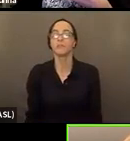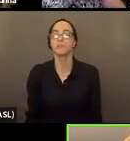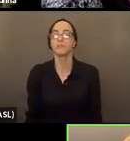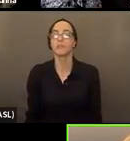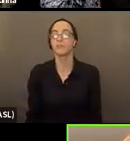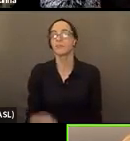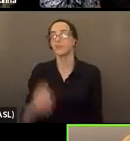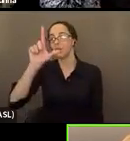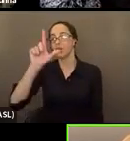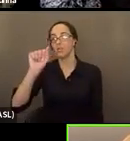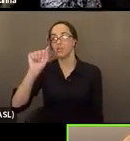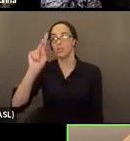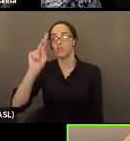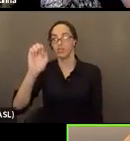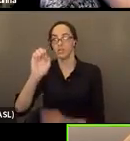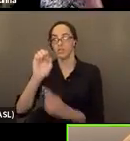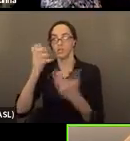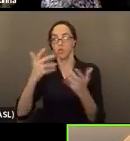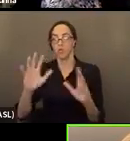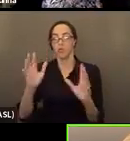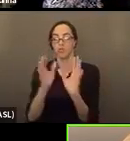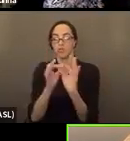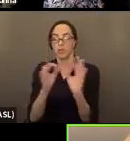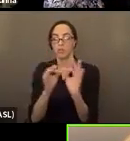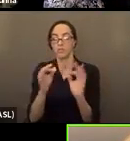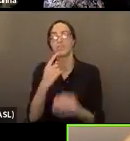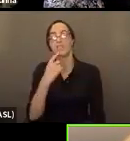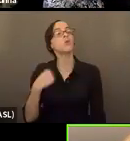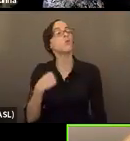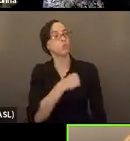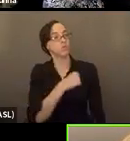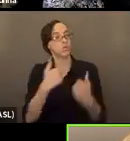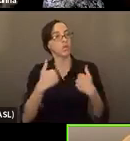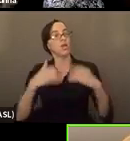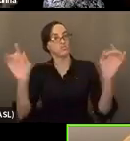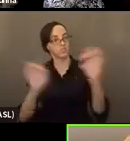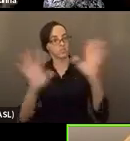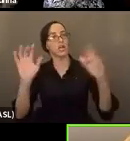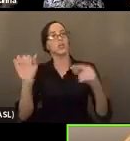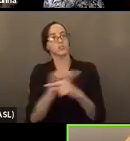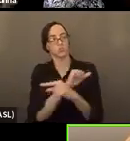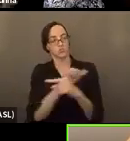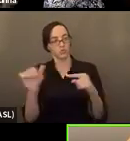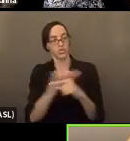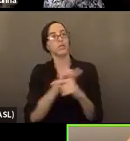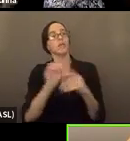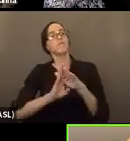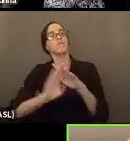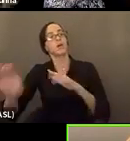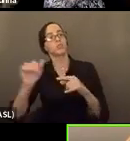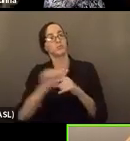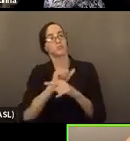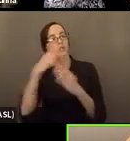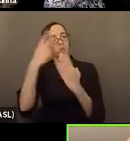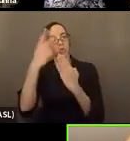training um or evacuation training for people who are disabled and um i i wonder if there's